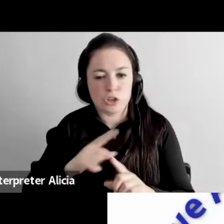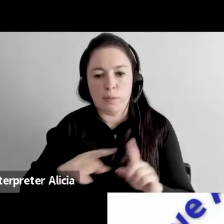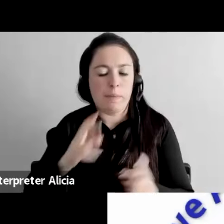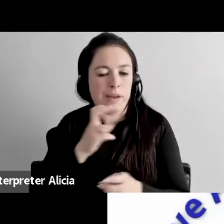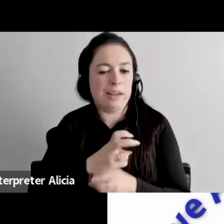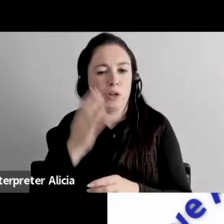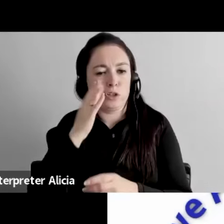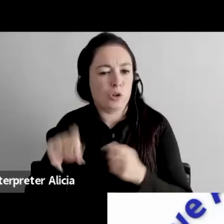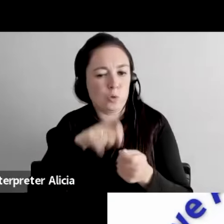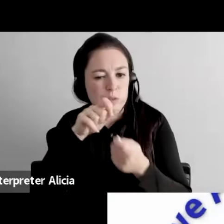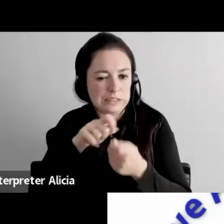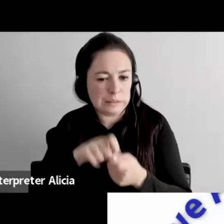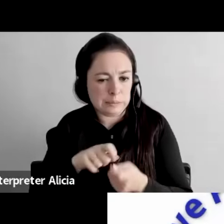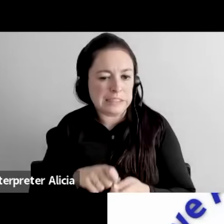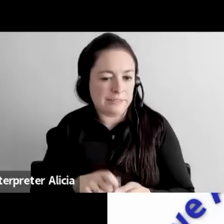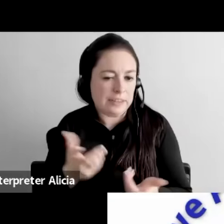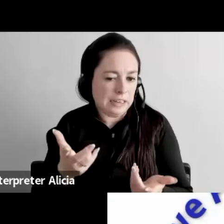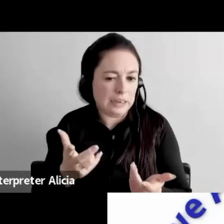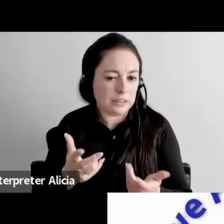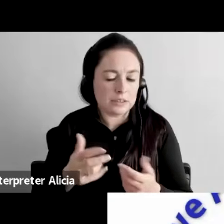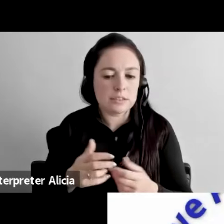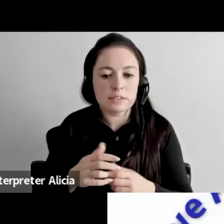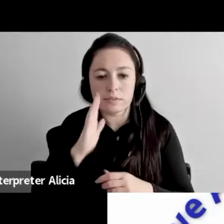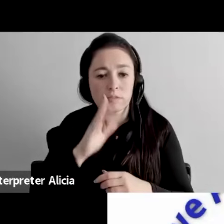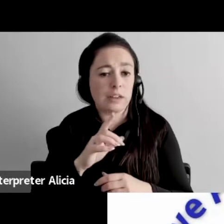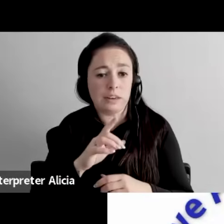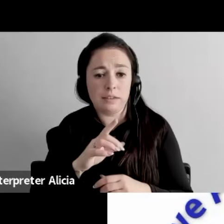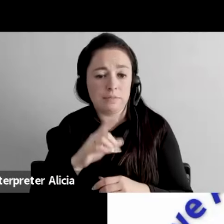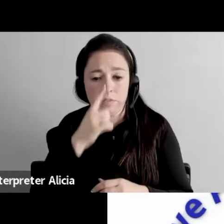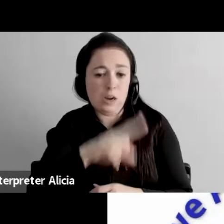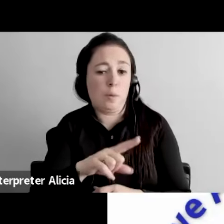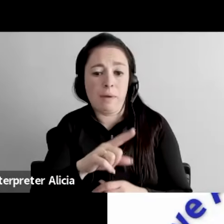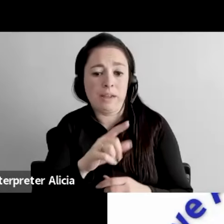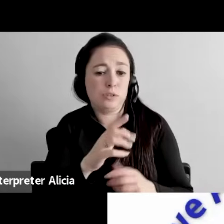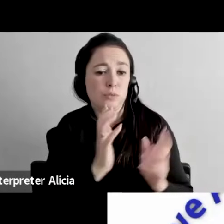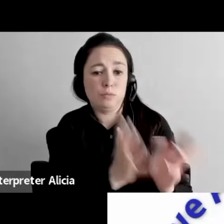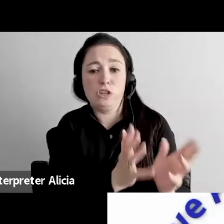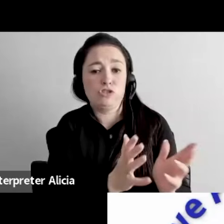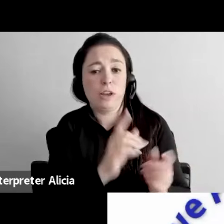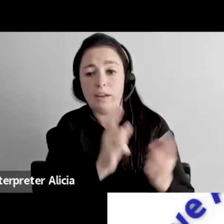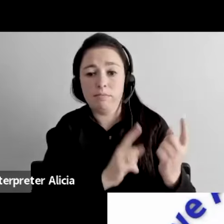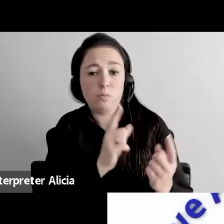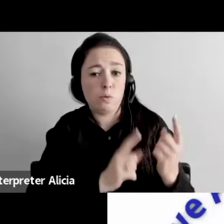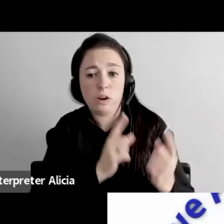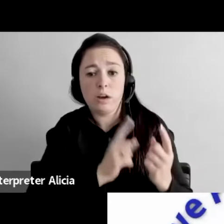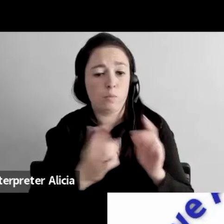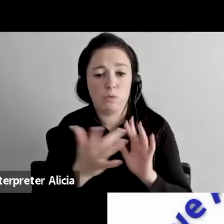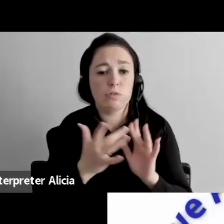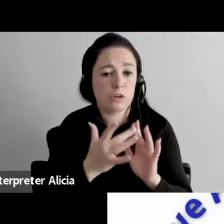help, but I would absolutely love to help you. So please reach out to us and I would be more than happy.